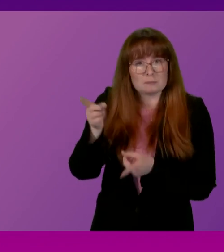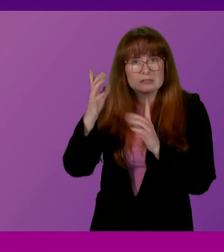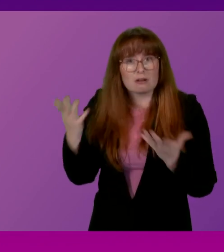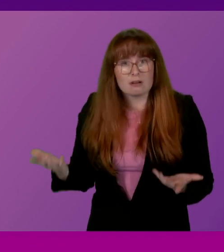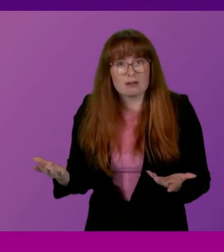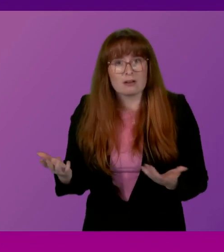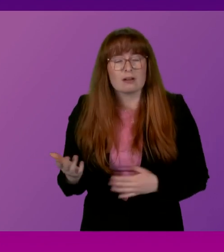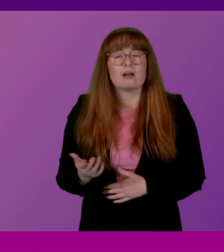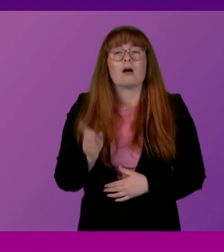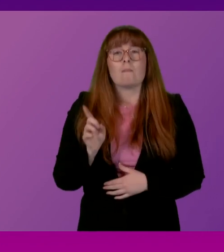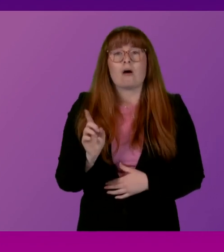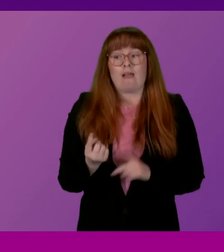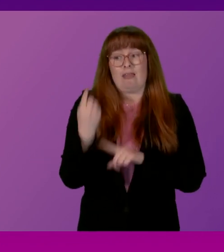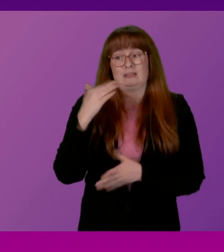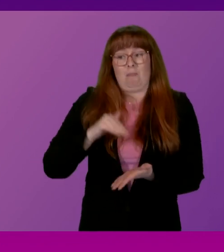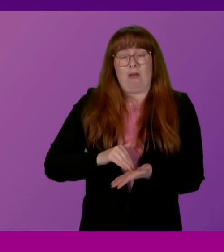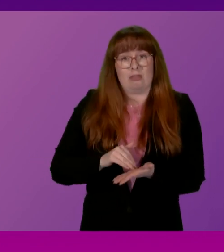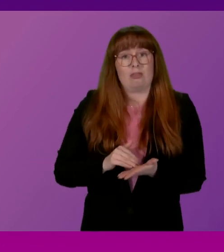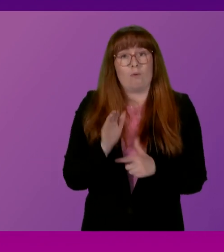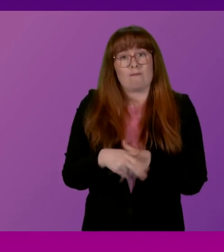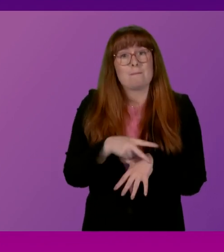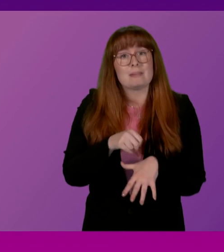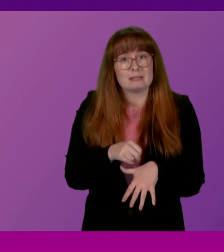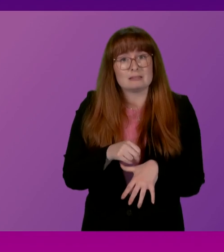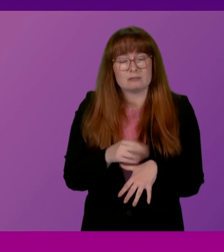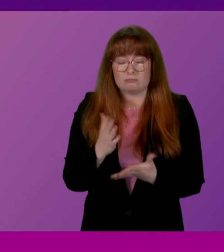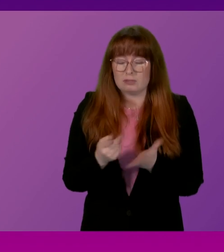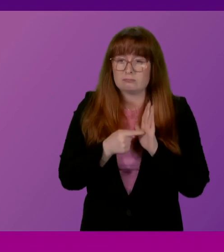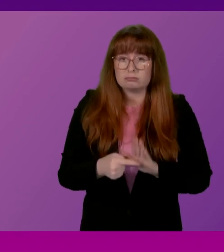Last month, the SNP’s mismanagement of our police service was laid out in starker terms.